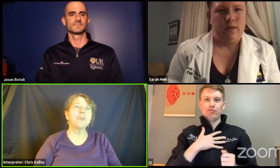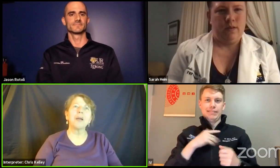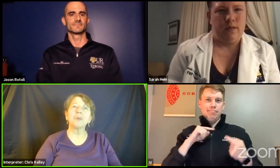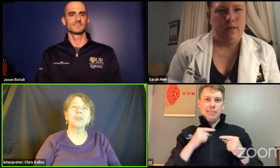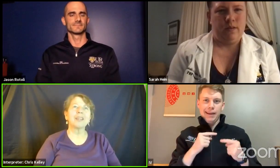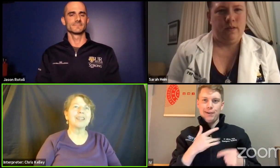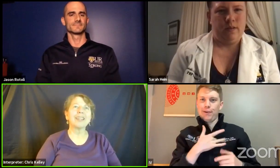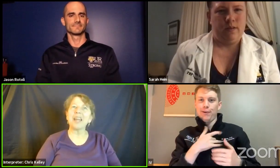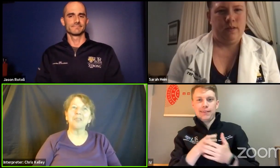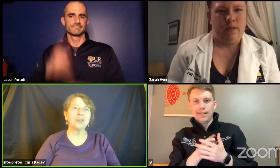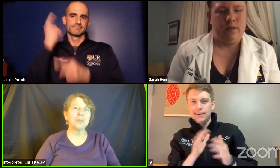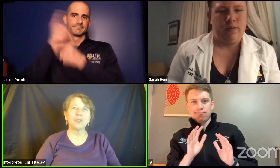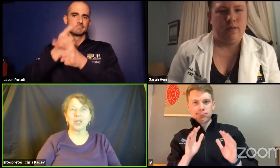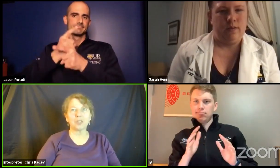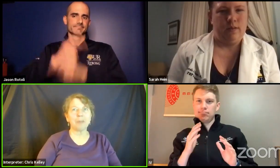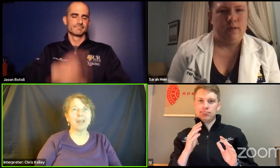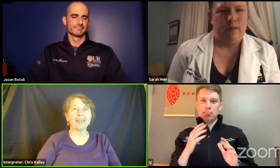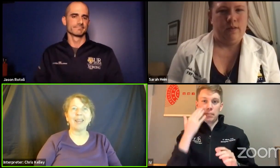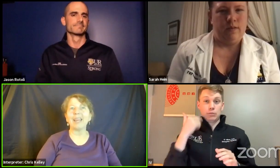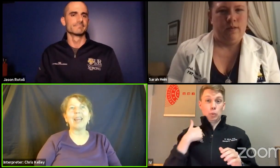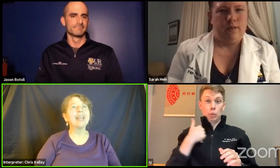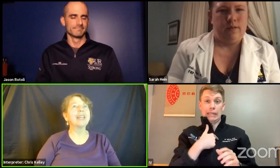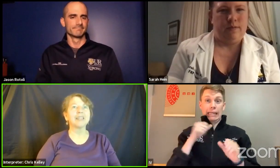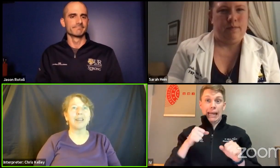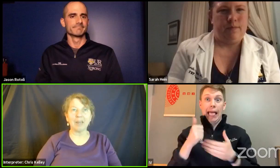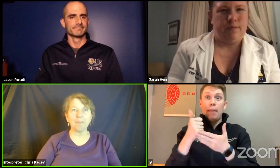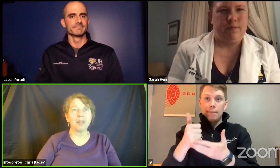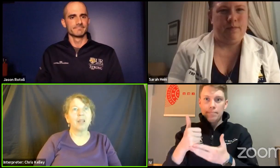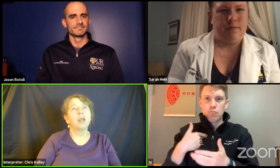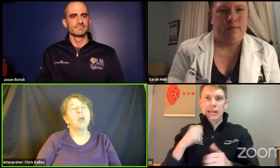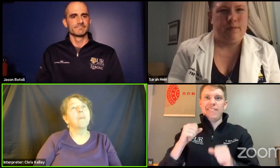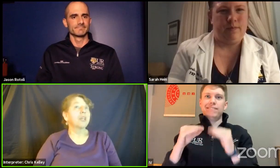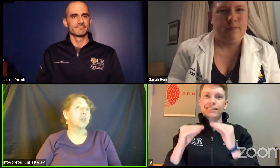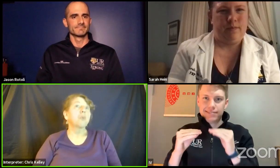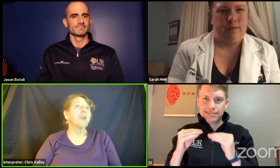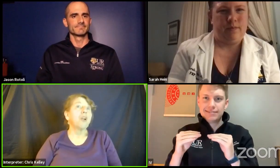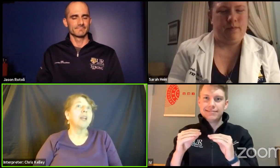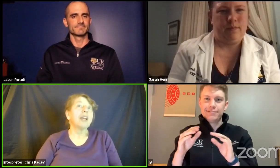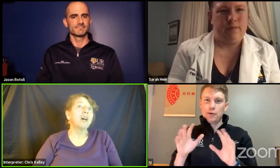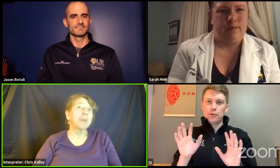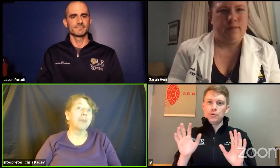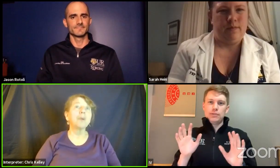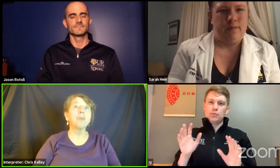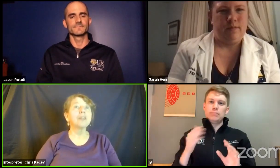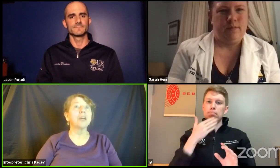sure enough, after this woman, this patient's test, she was having a heart attack. It was not